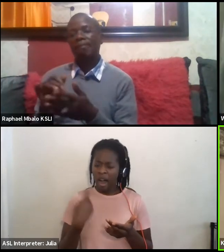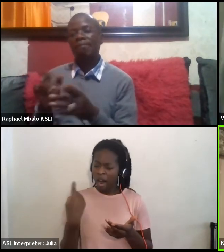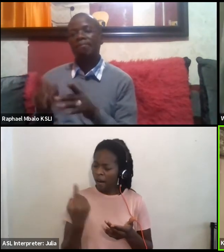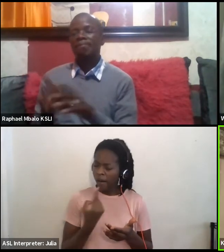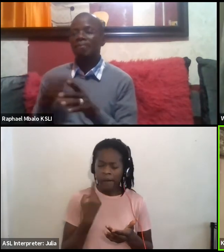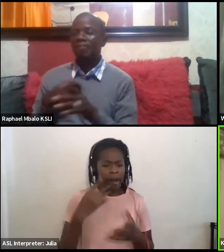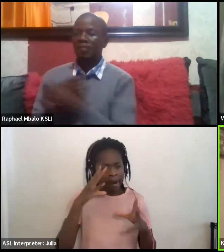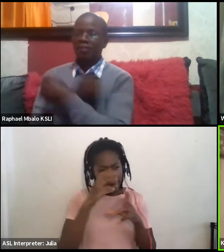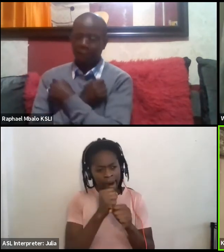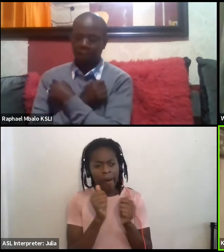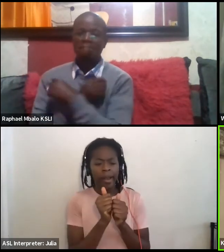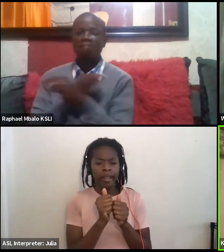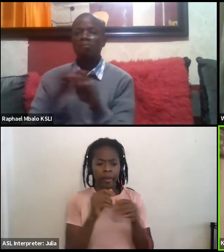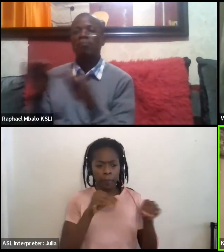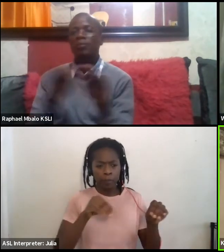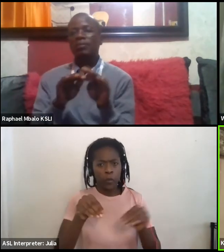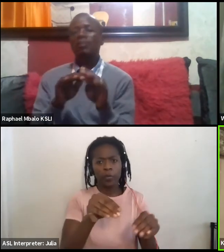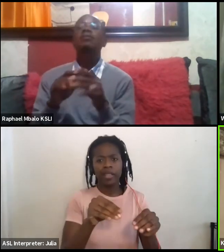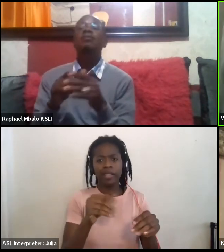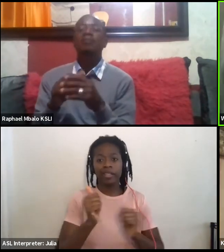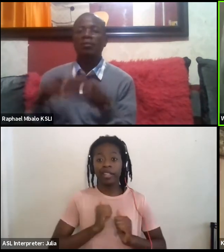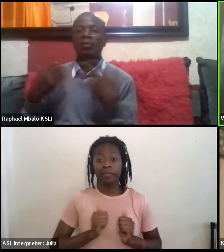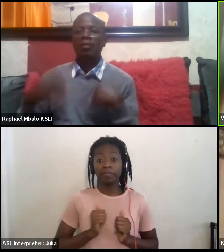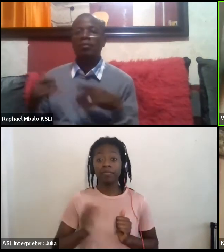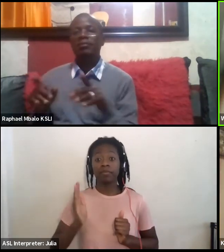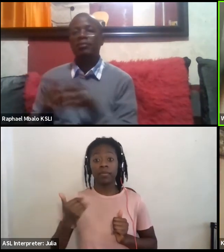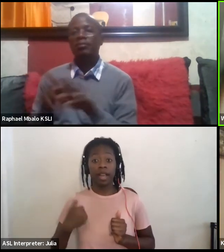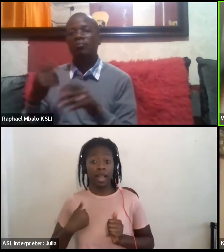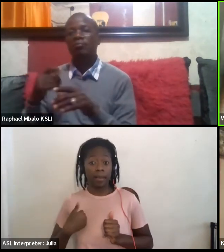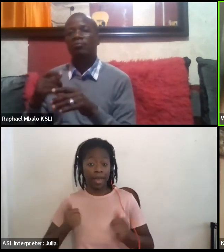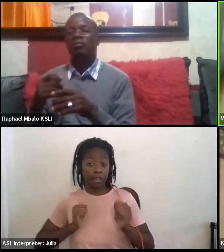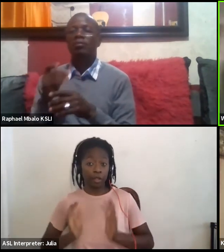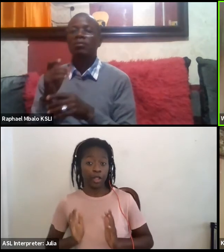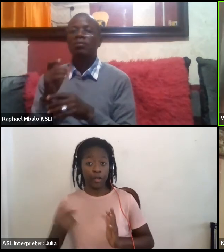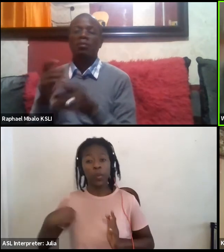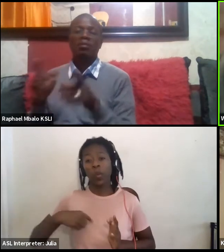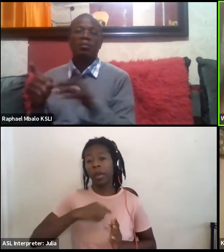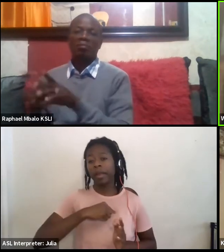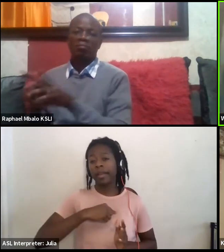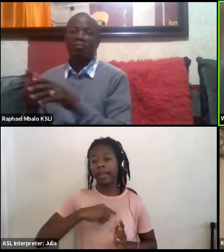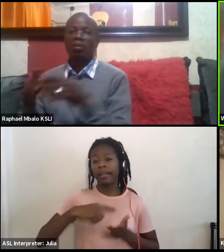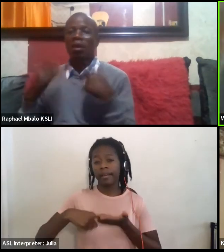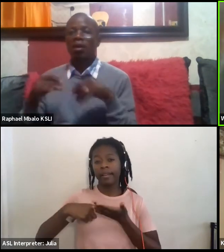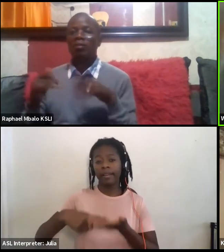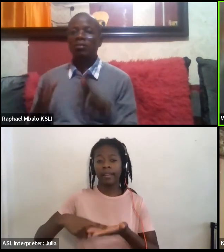because when I was an actor, we used to have conversations of this talking head plays,